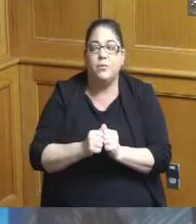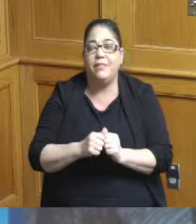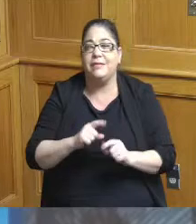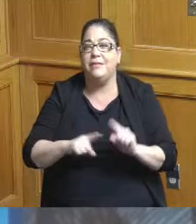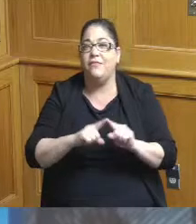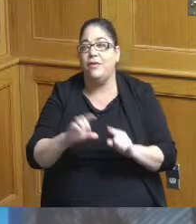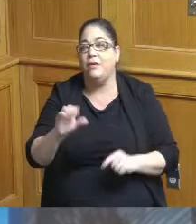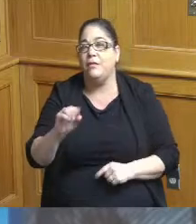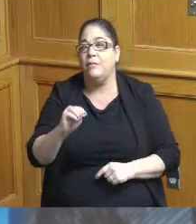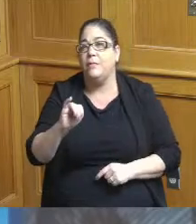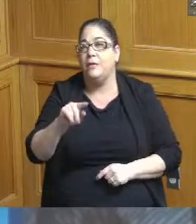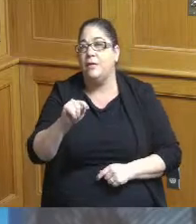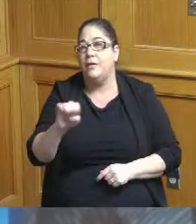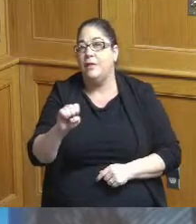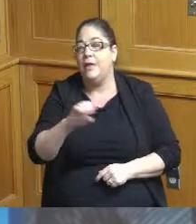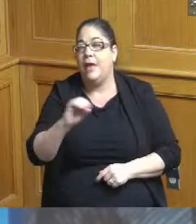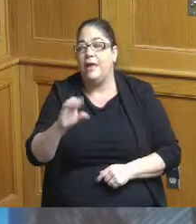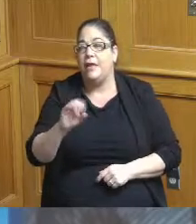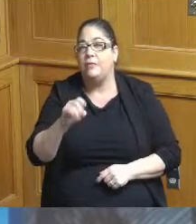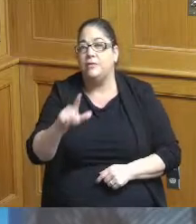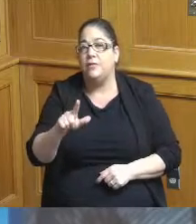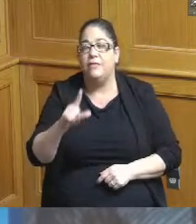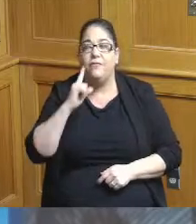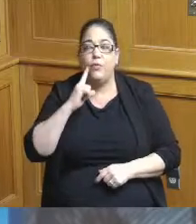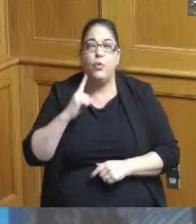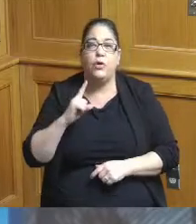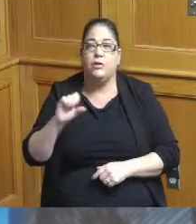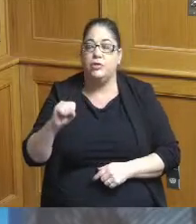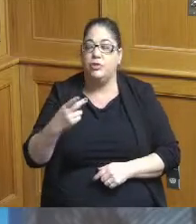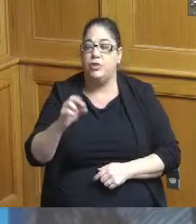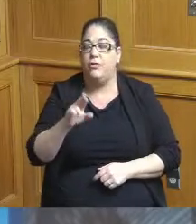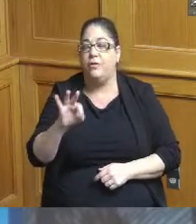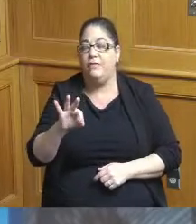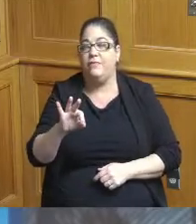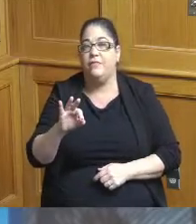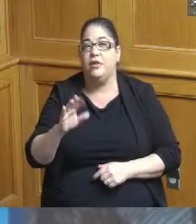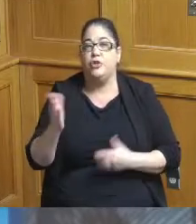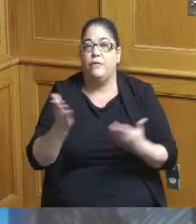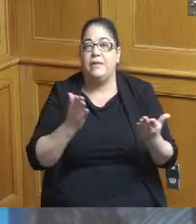things like shared services I think there was a shared services Summit that was held with the city